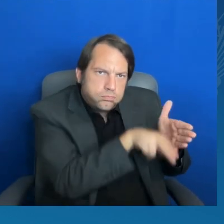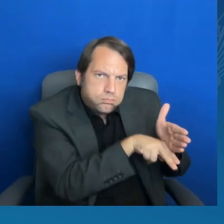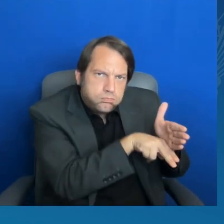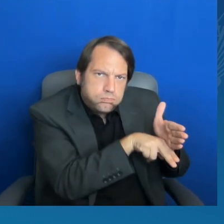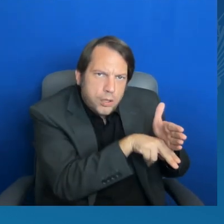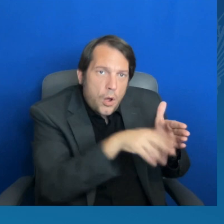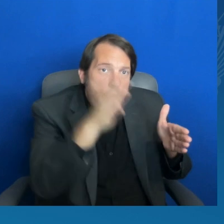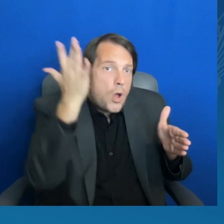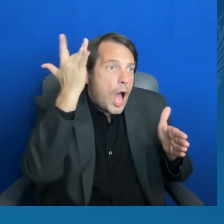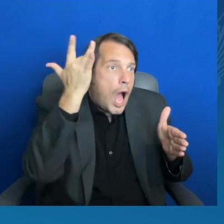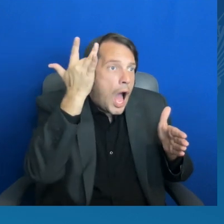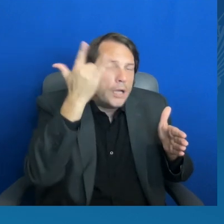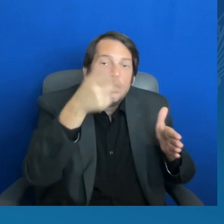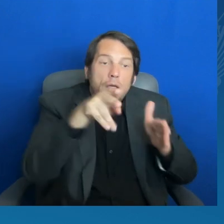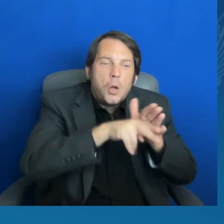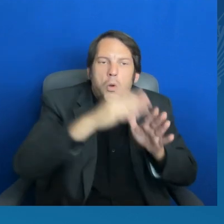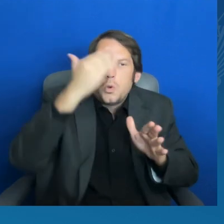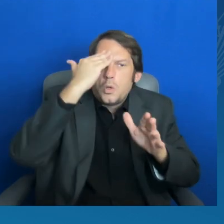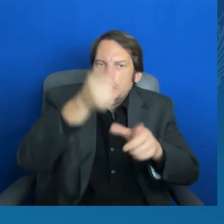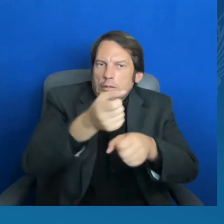This is America.